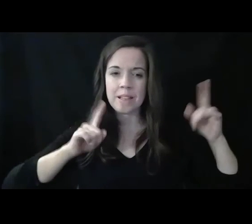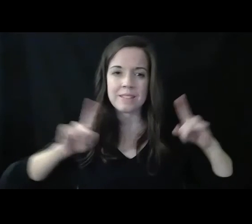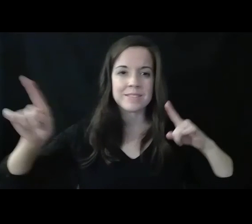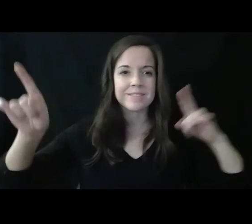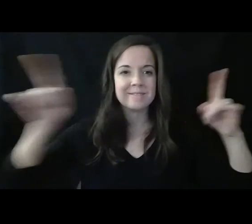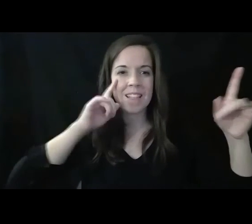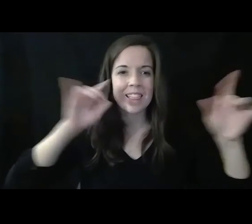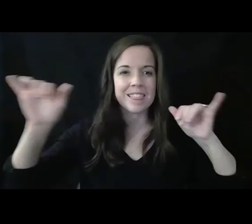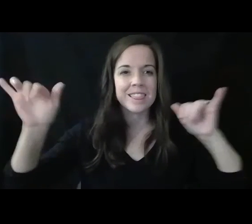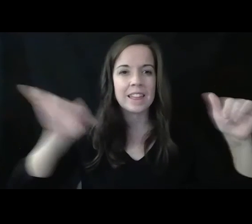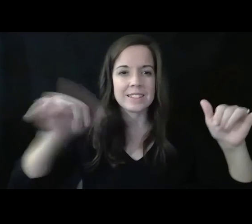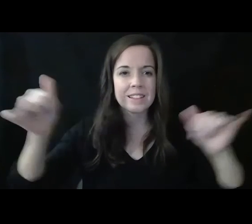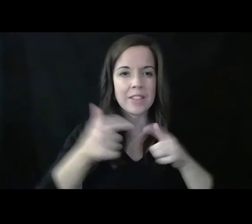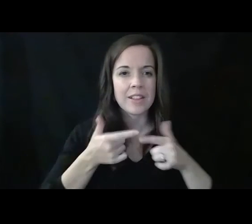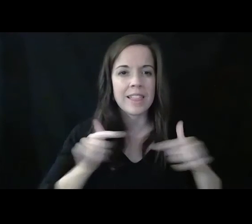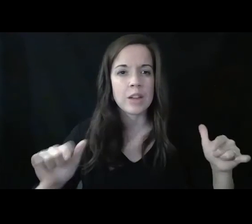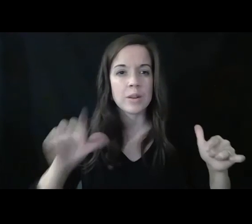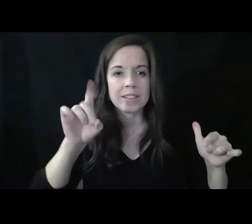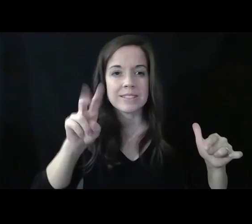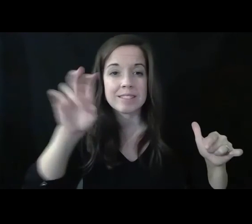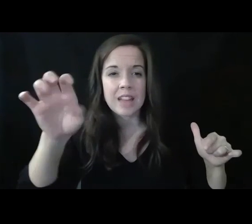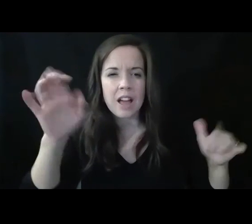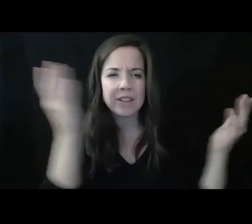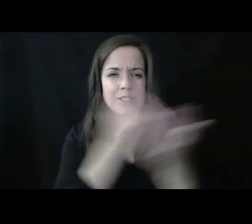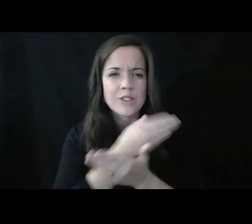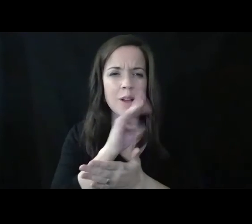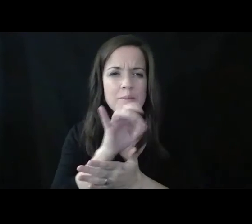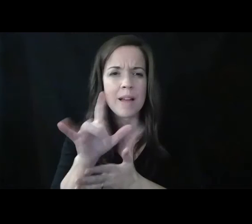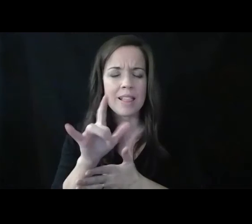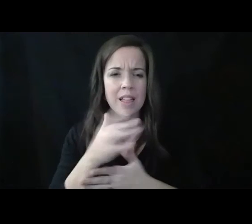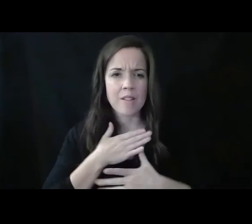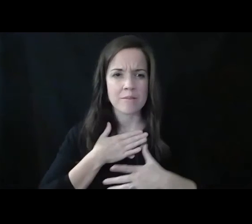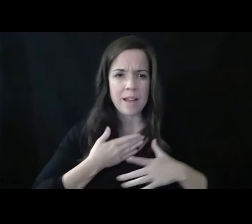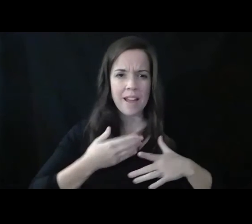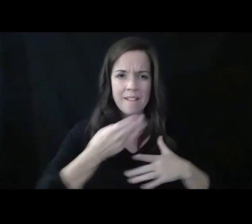language a dove in the dark bell of my thresh old pain pealing like a Sun